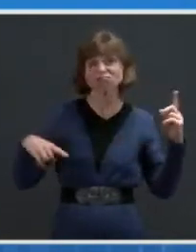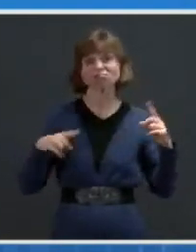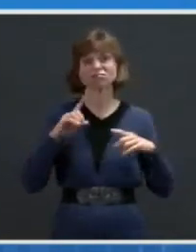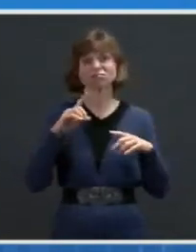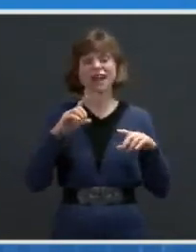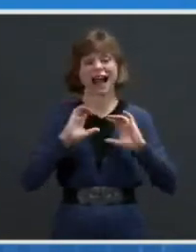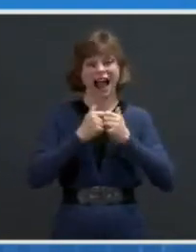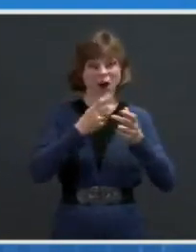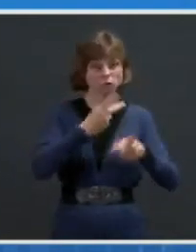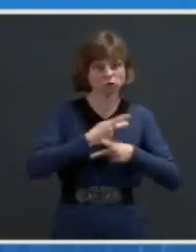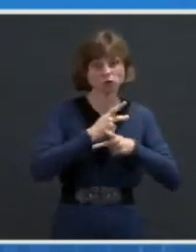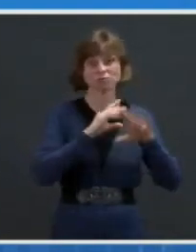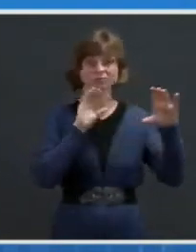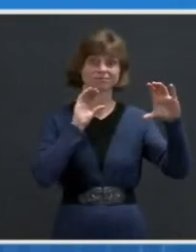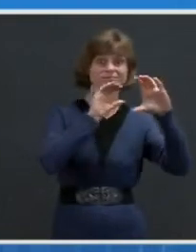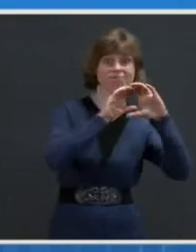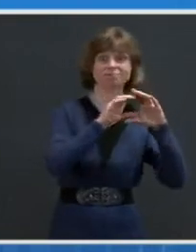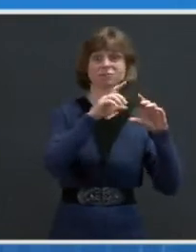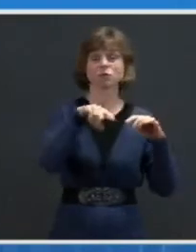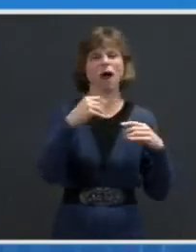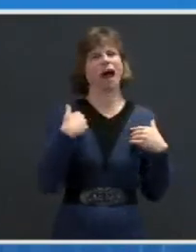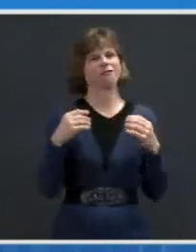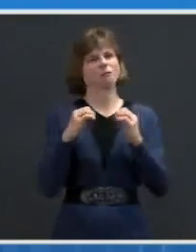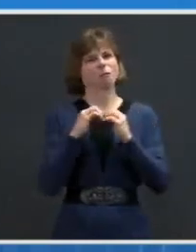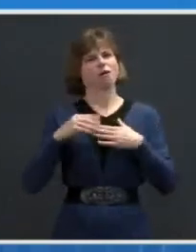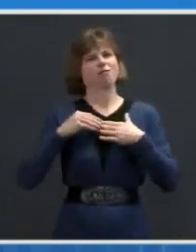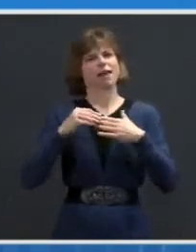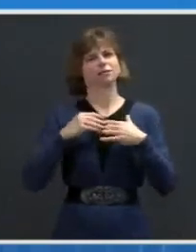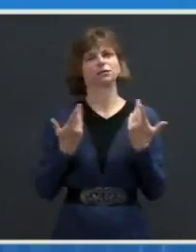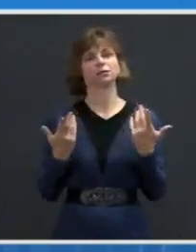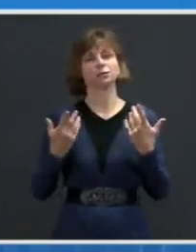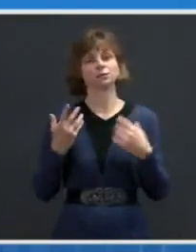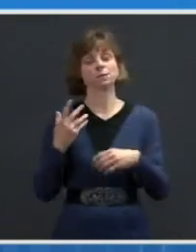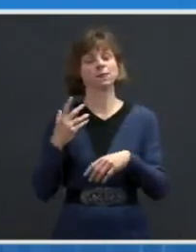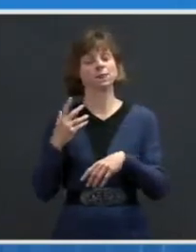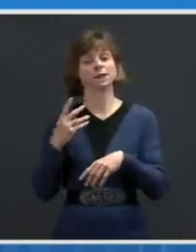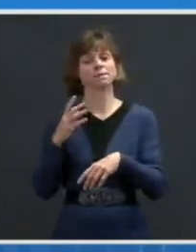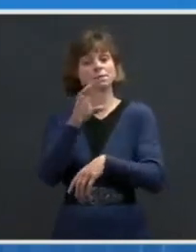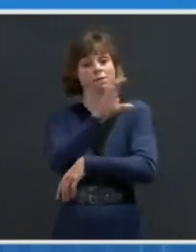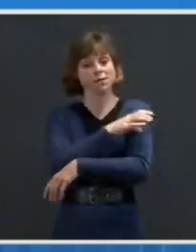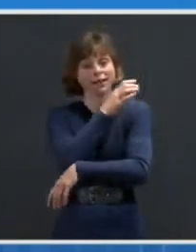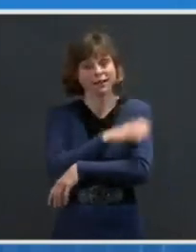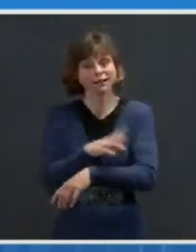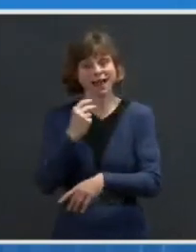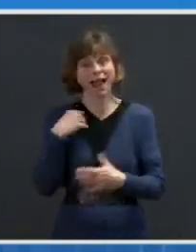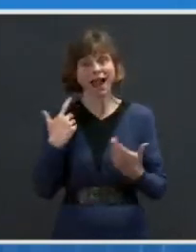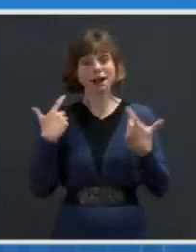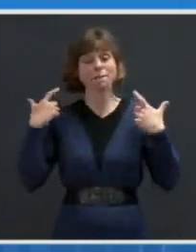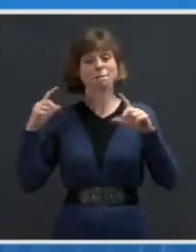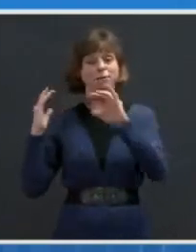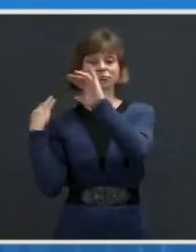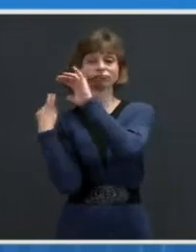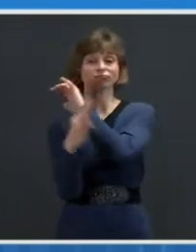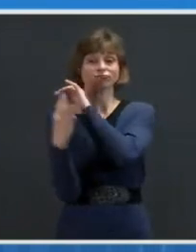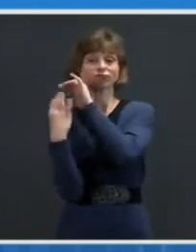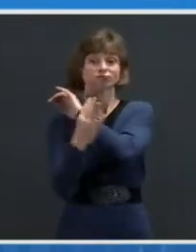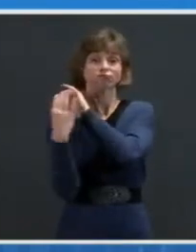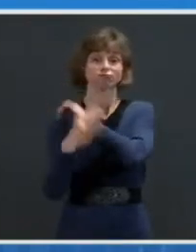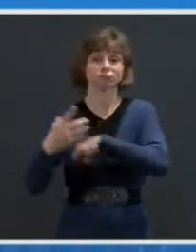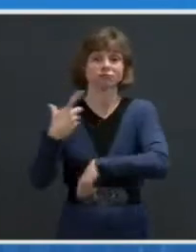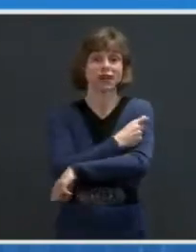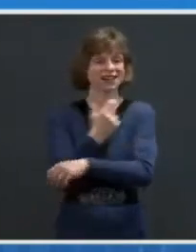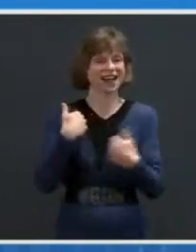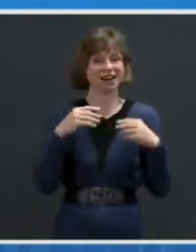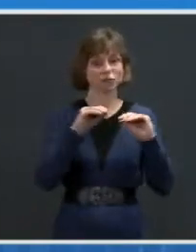ESPECIALLY ONE WITH DIFFERENT